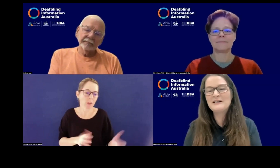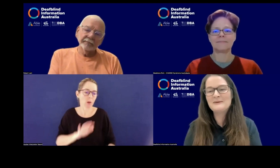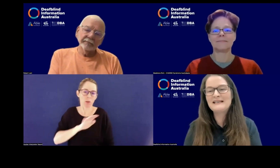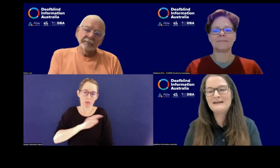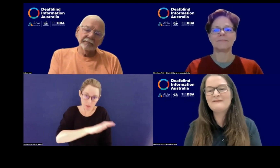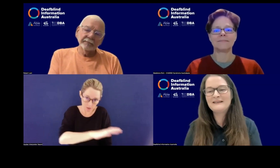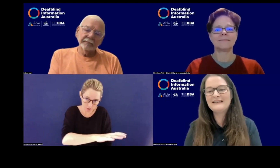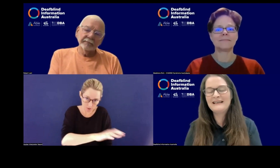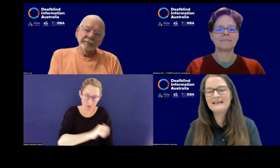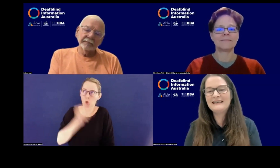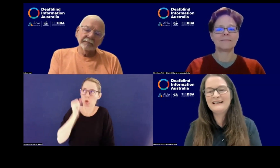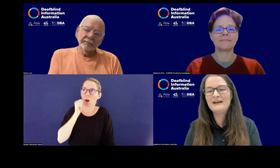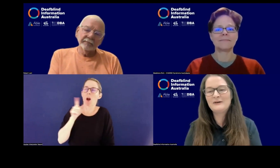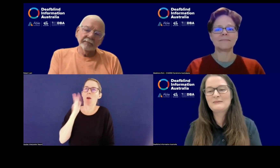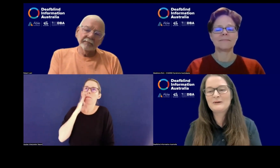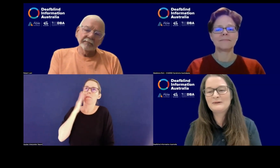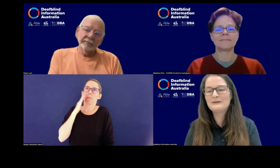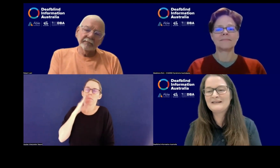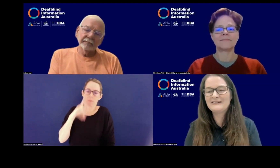she was an infant in hospital.